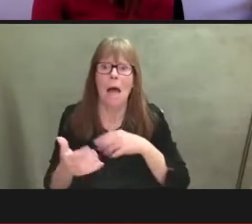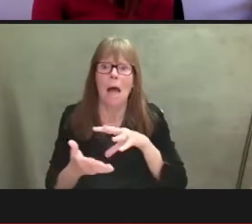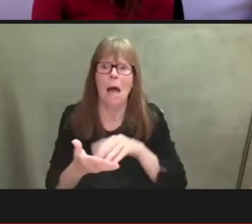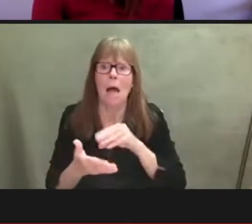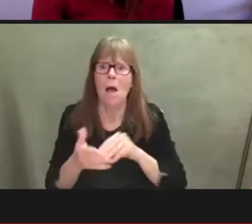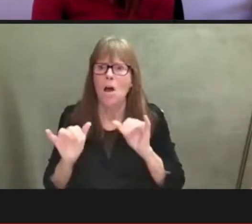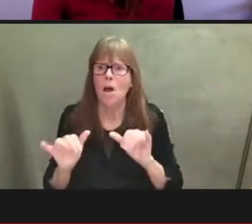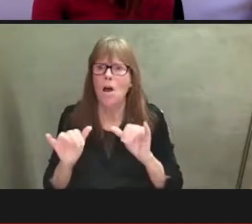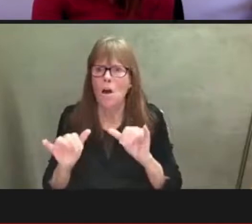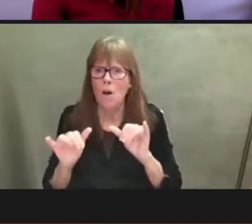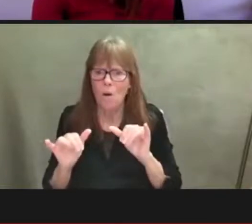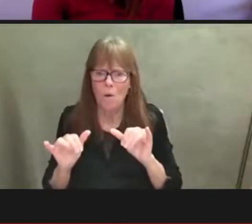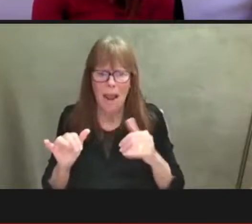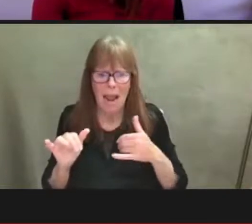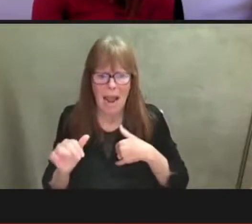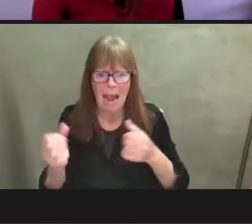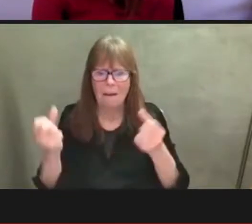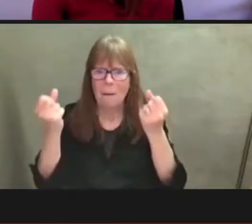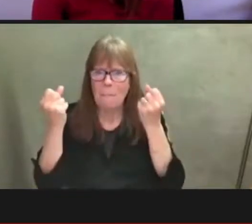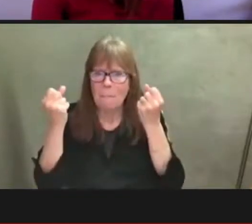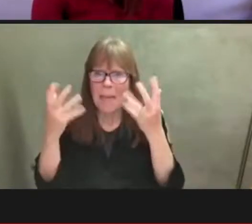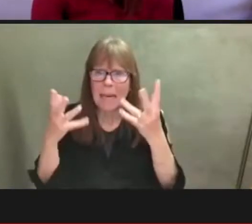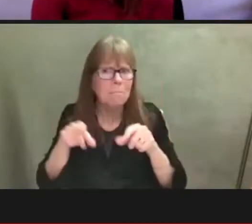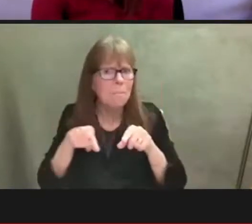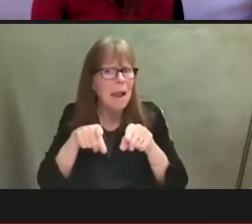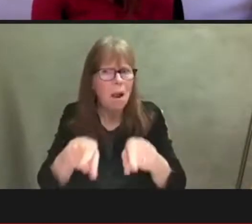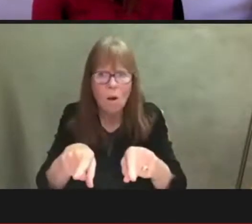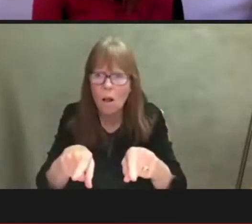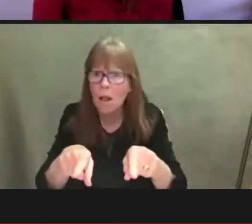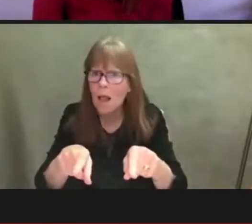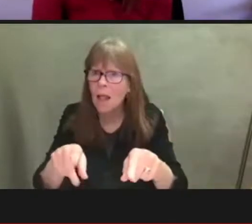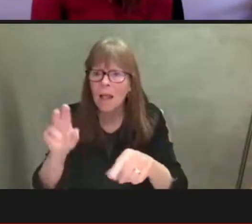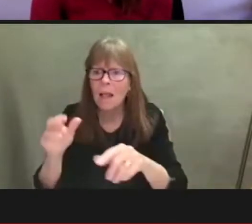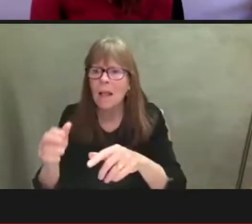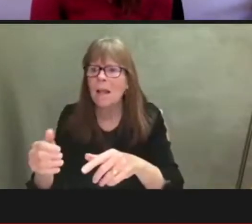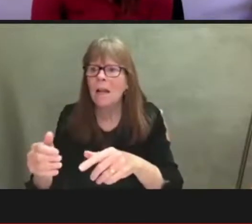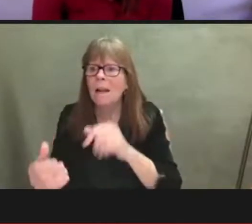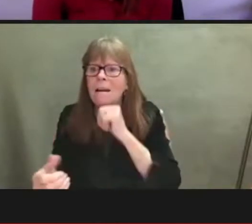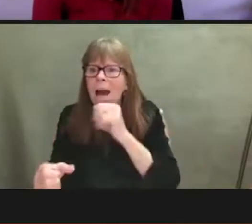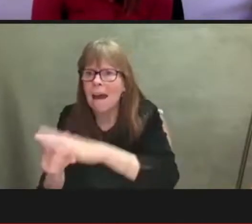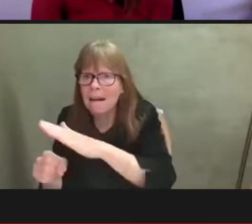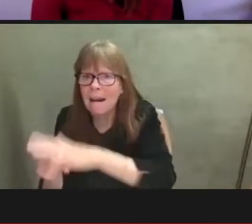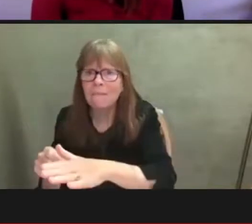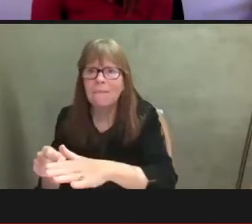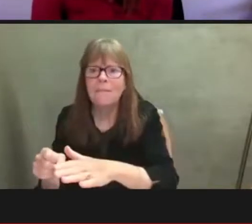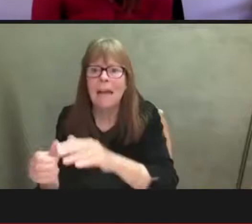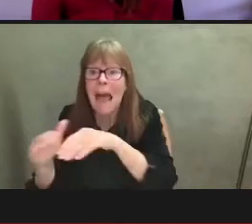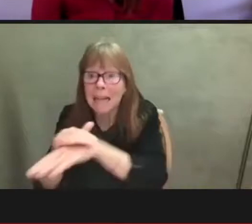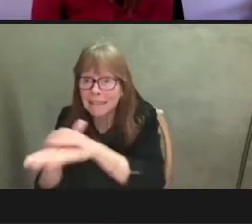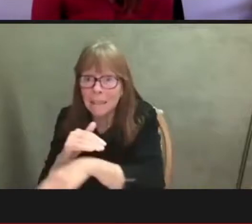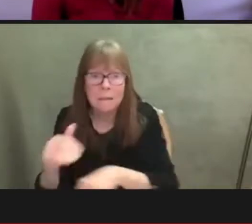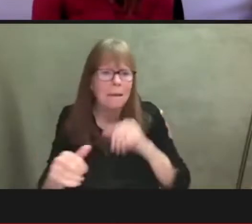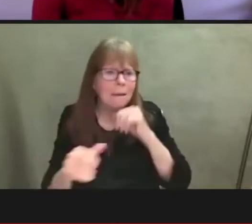are parallel issues of lack of access, lack of equitable services and accommodations and